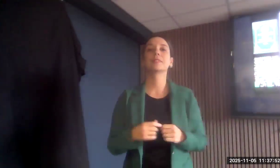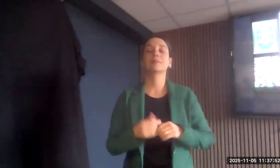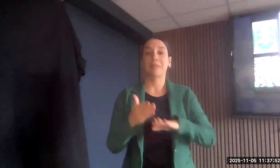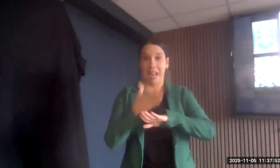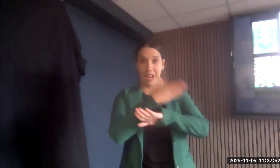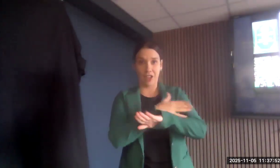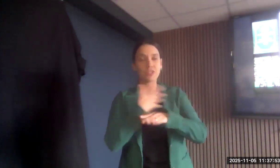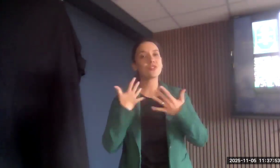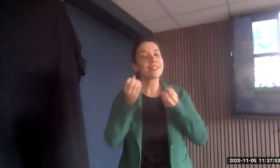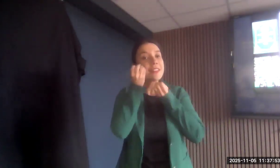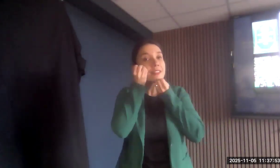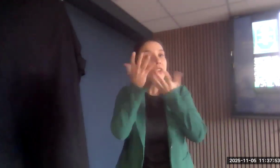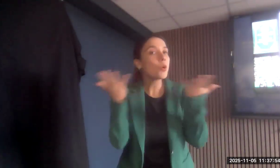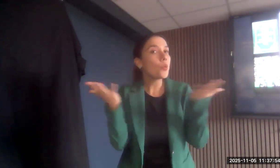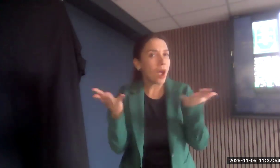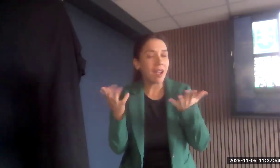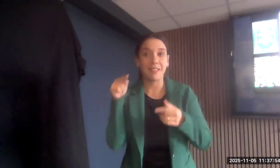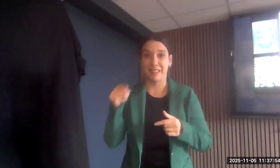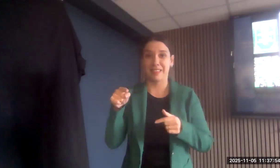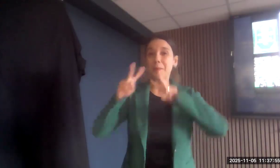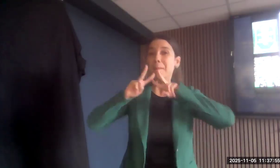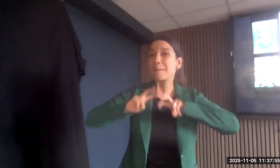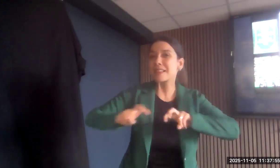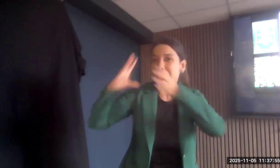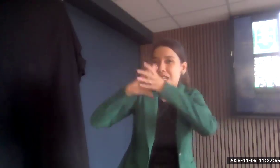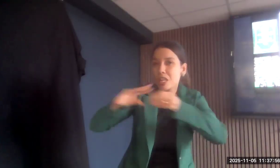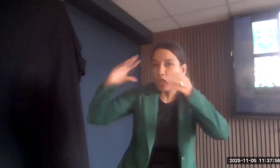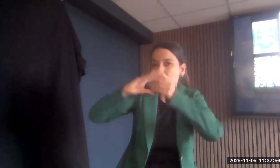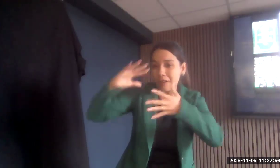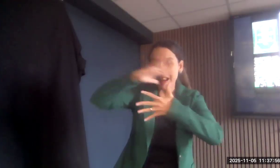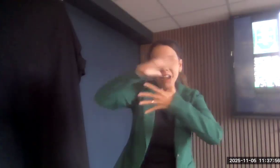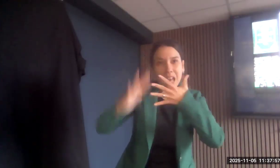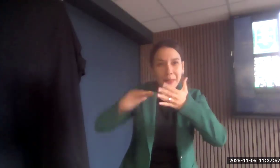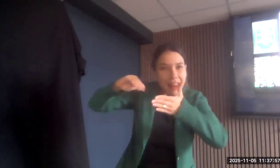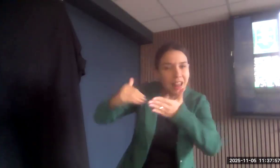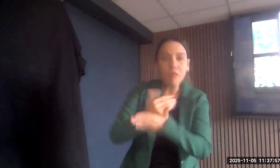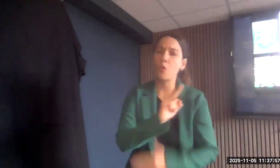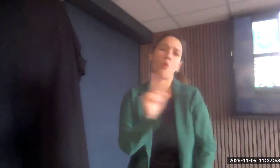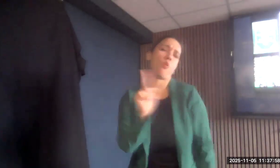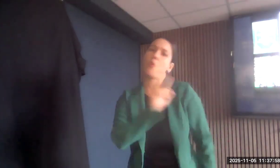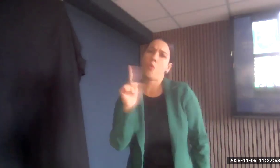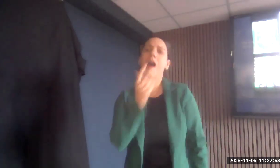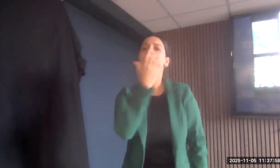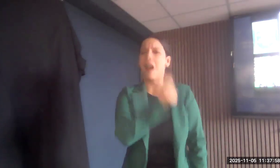So again, a little bit more context about previous research